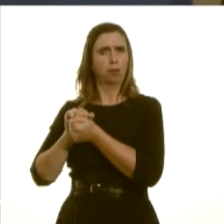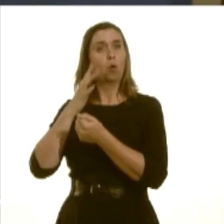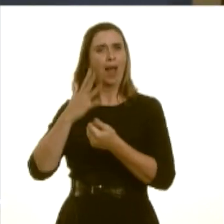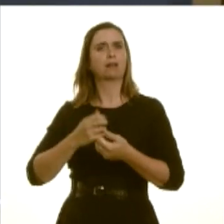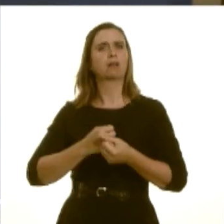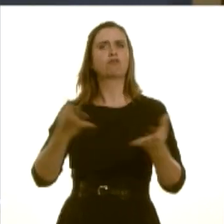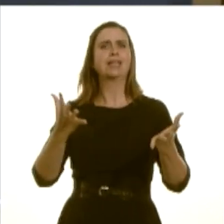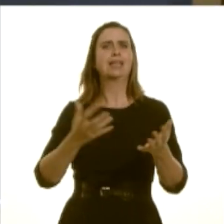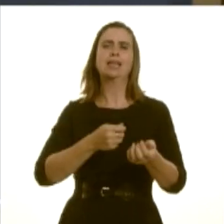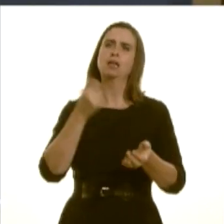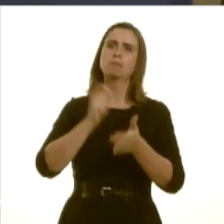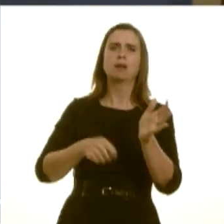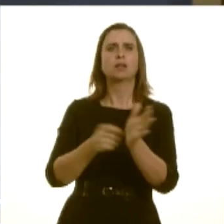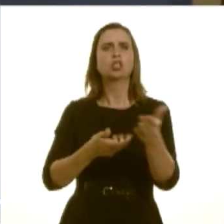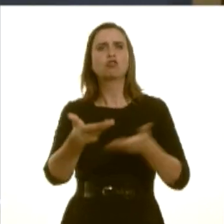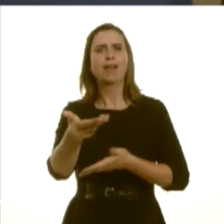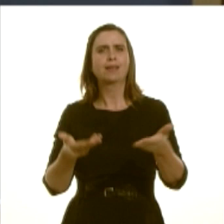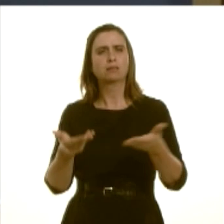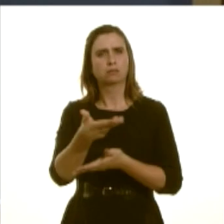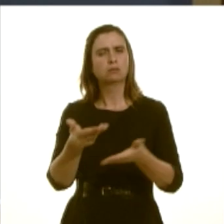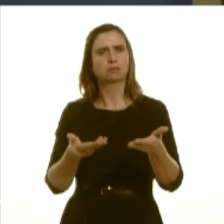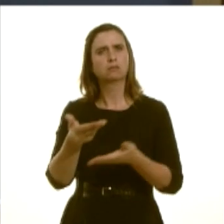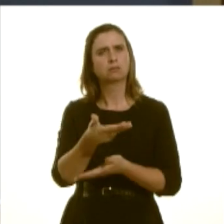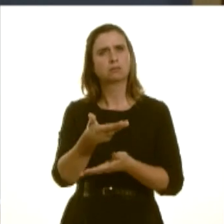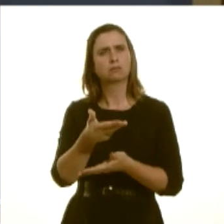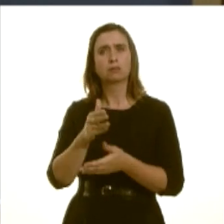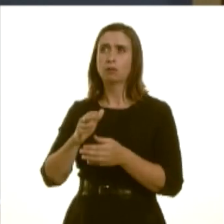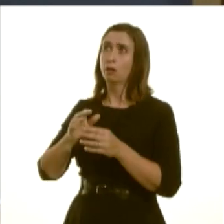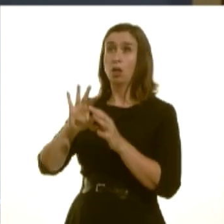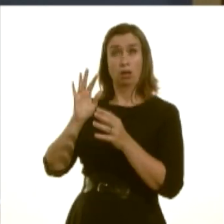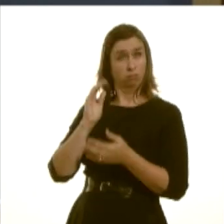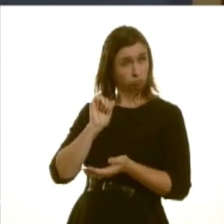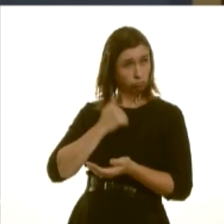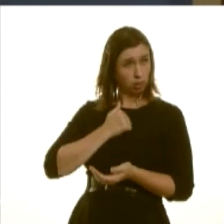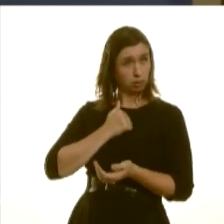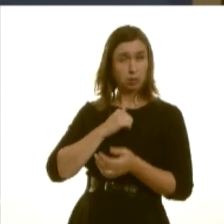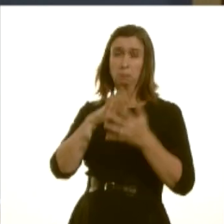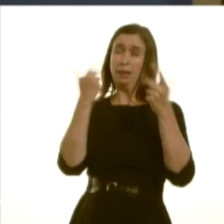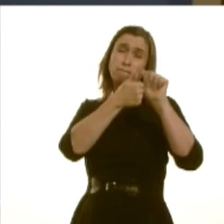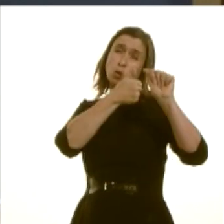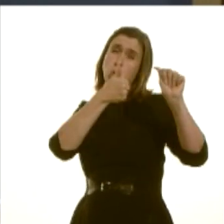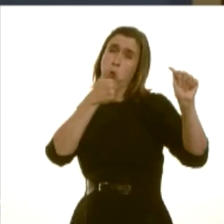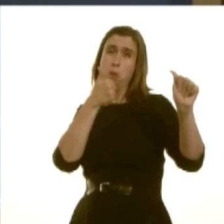present guise, is it not the case that multinationals could sue elected Governments for doing anything